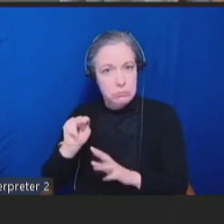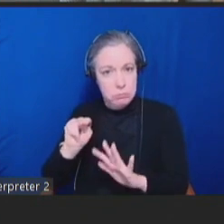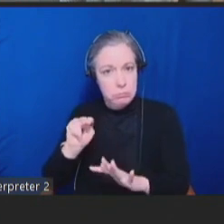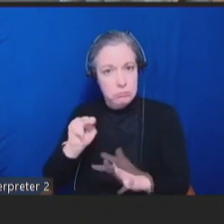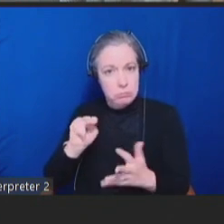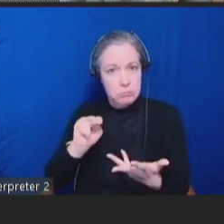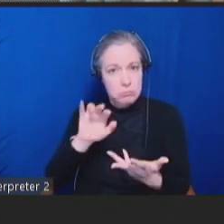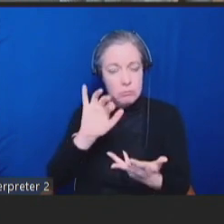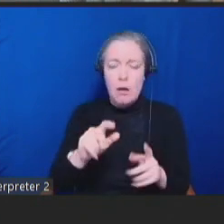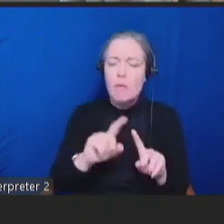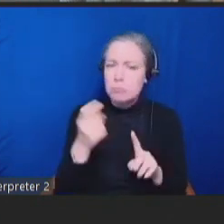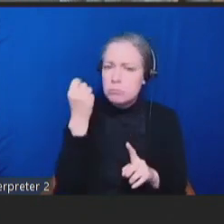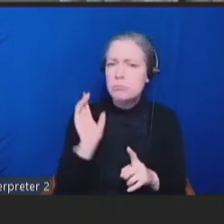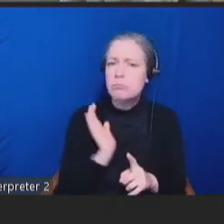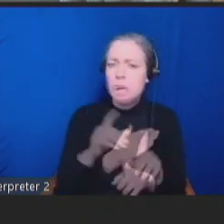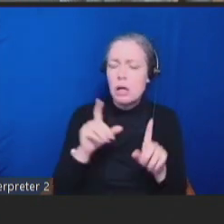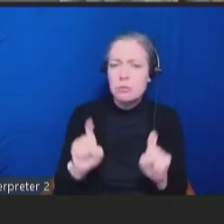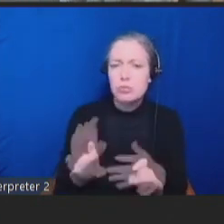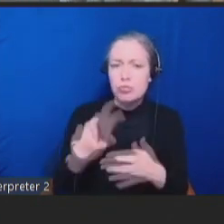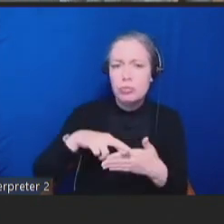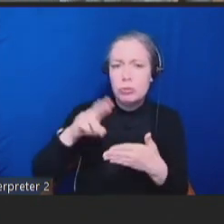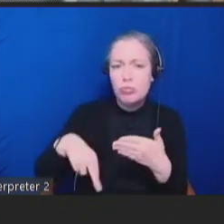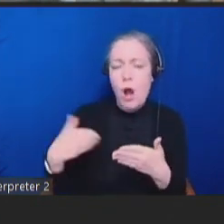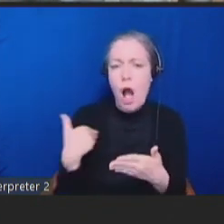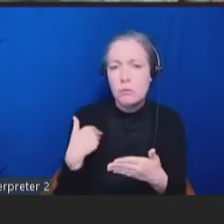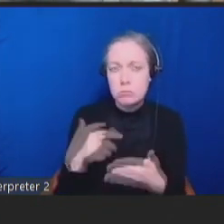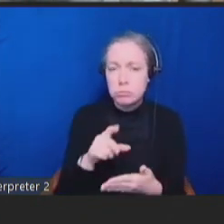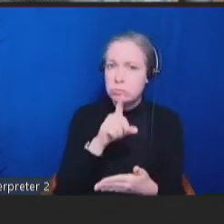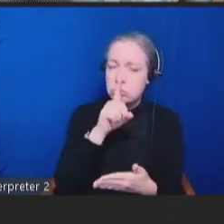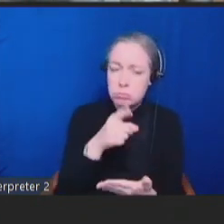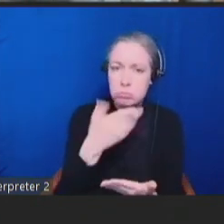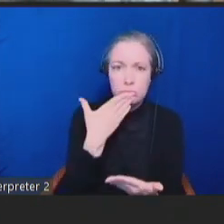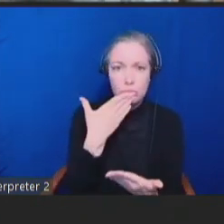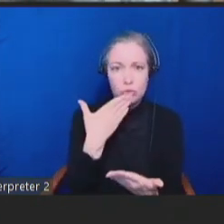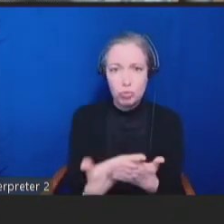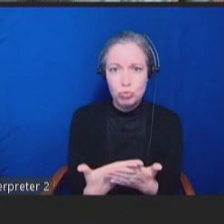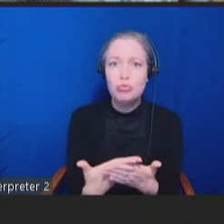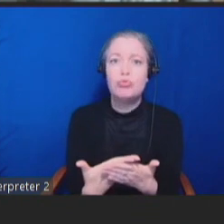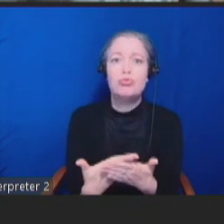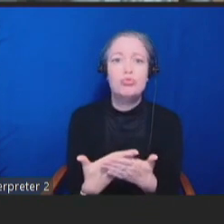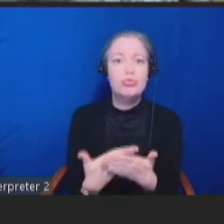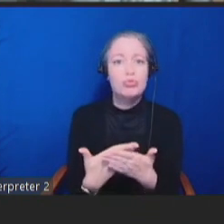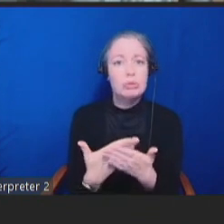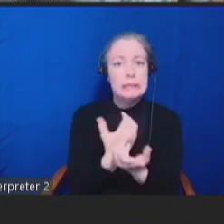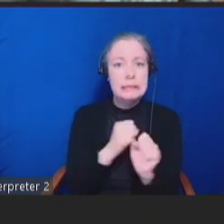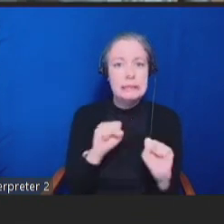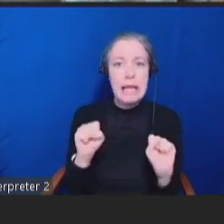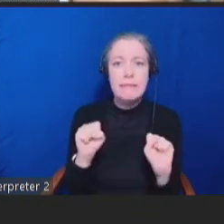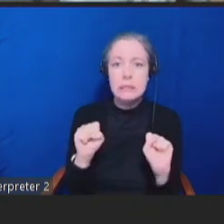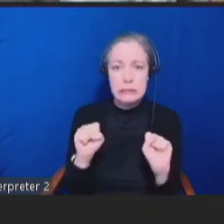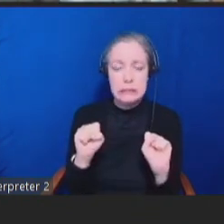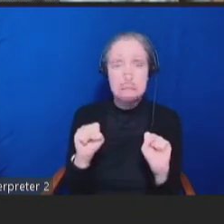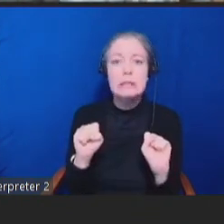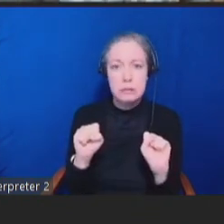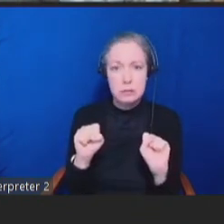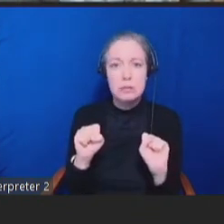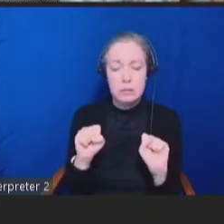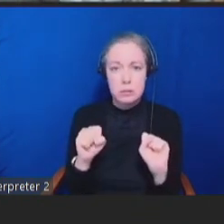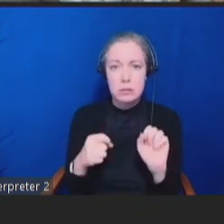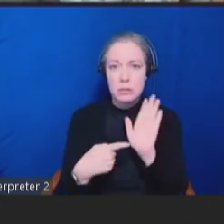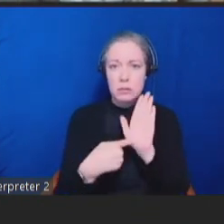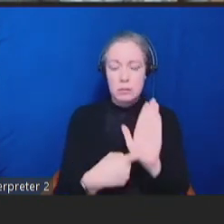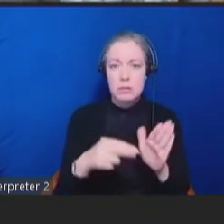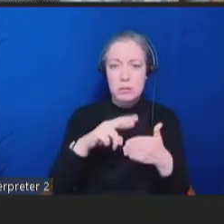we found a very good safety profile. Only one of the 19 patients had grade three toxicity required,